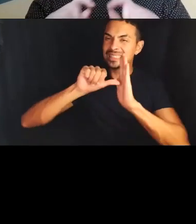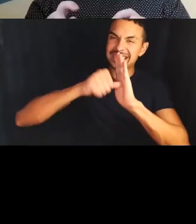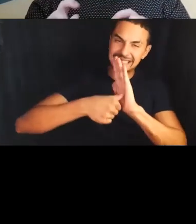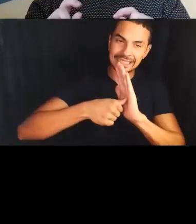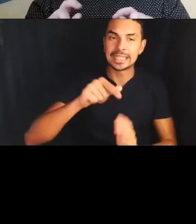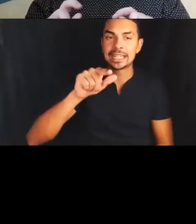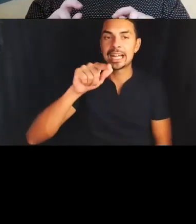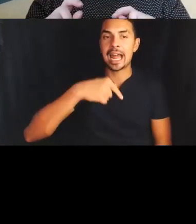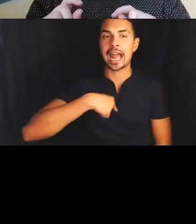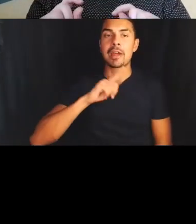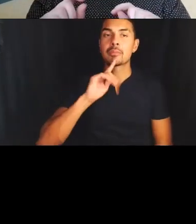that they were trans.